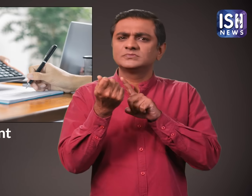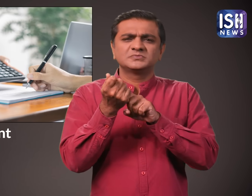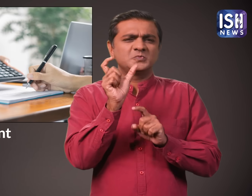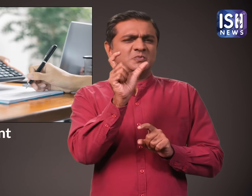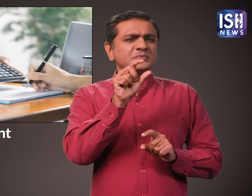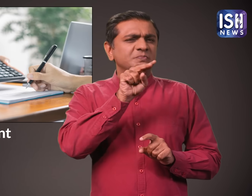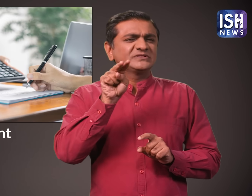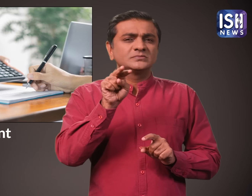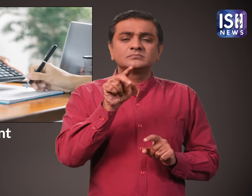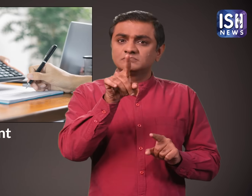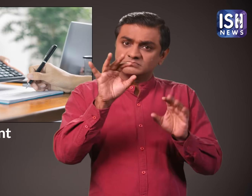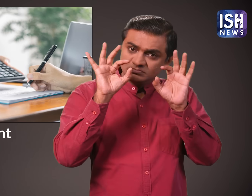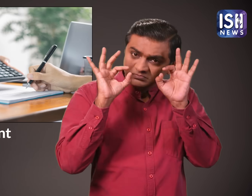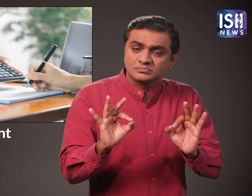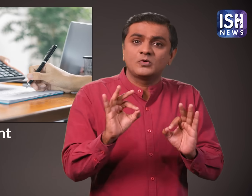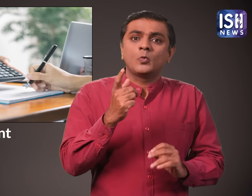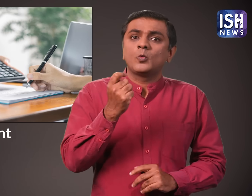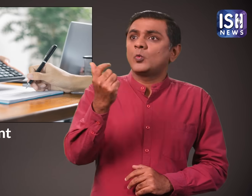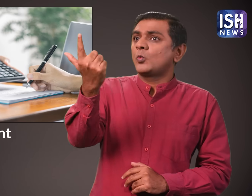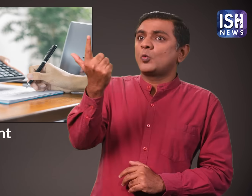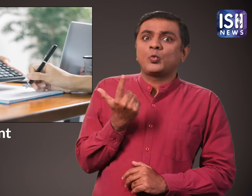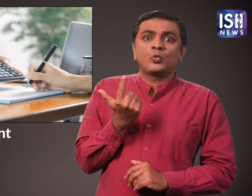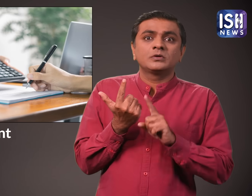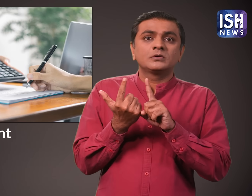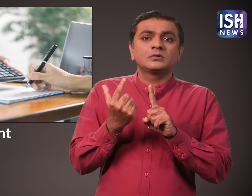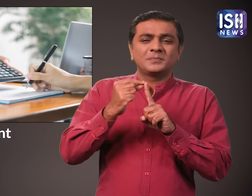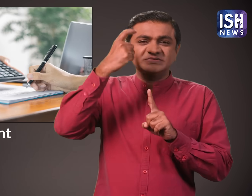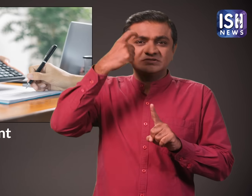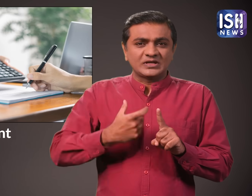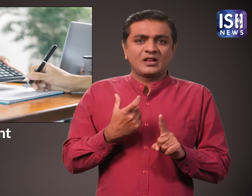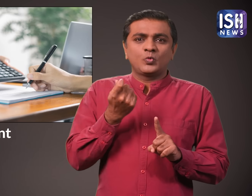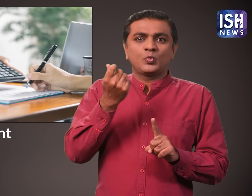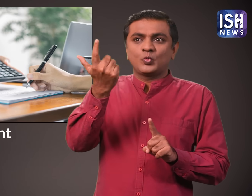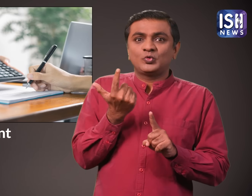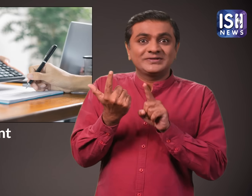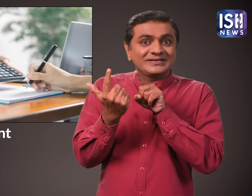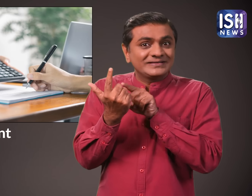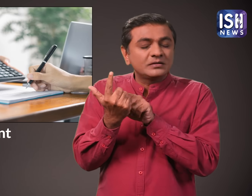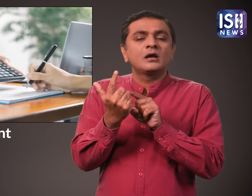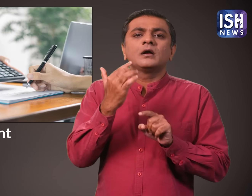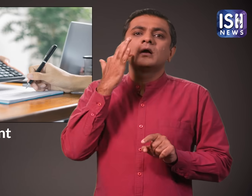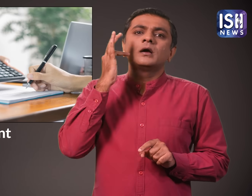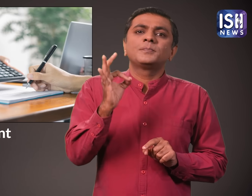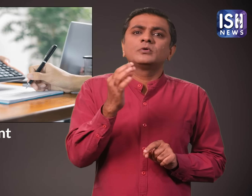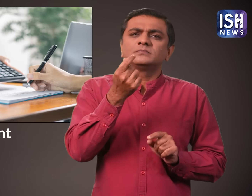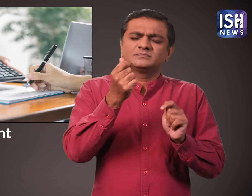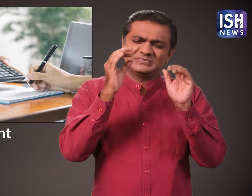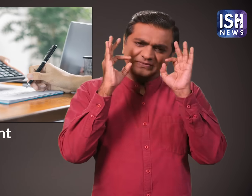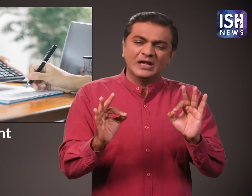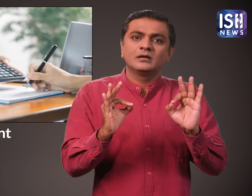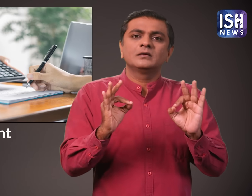This is the actual money the bank or loan company gives you when you take a personal loan.